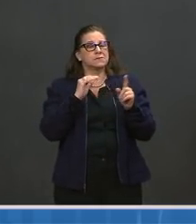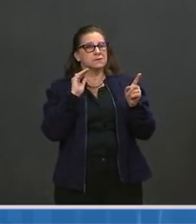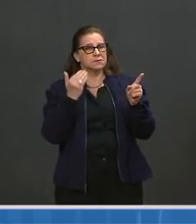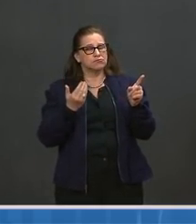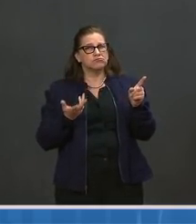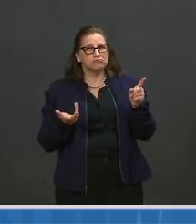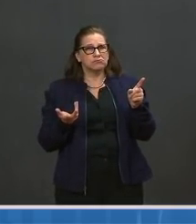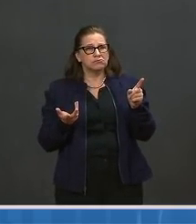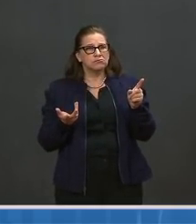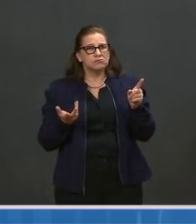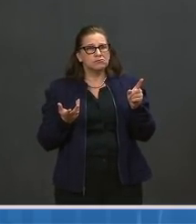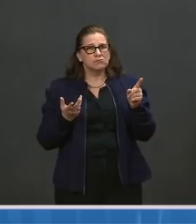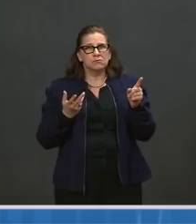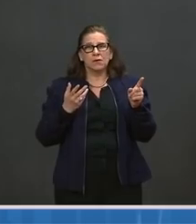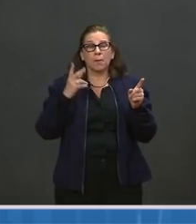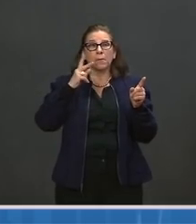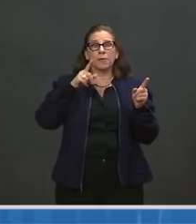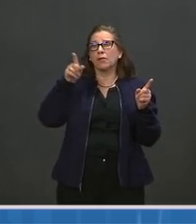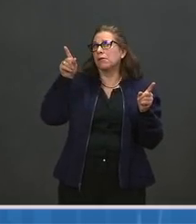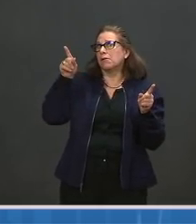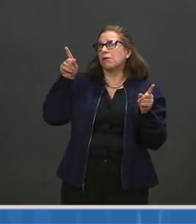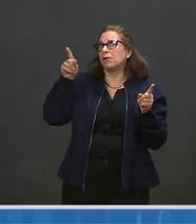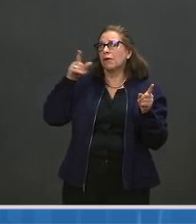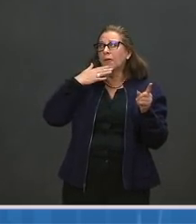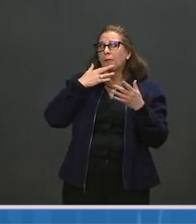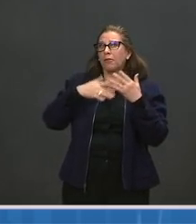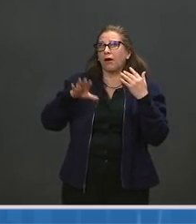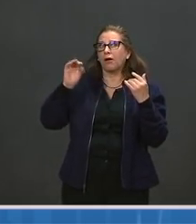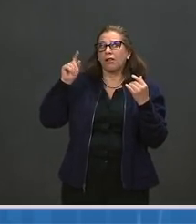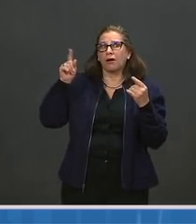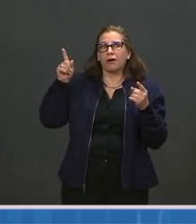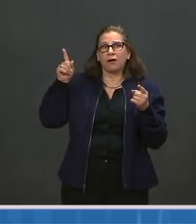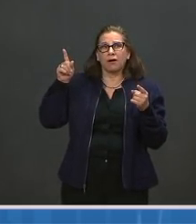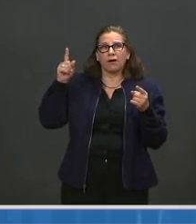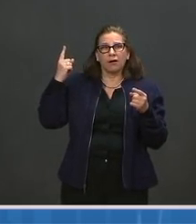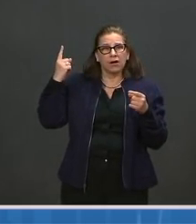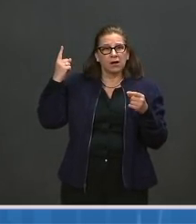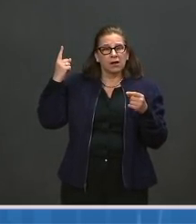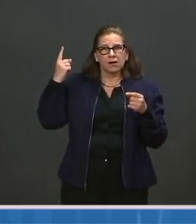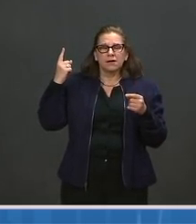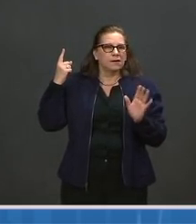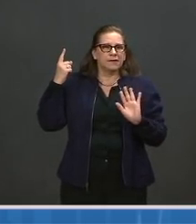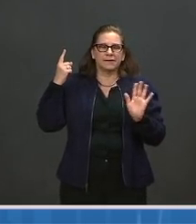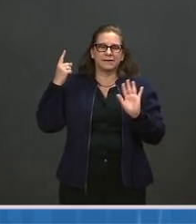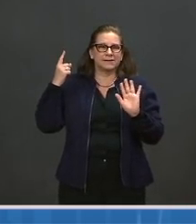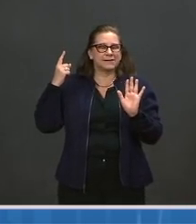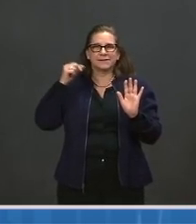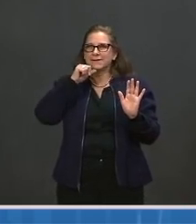that you essentially compare that into what the background of that type of event